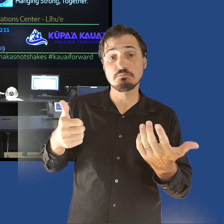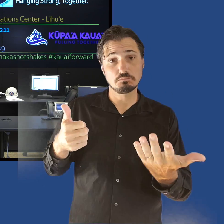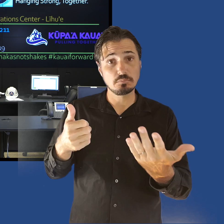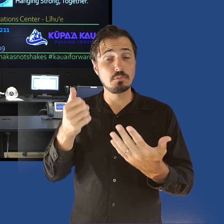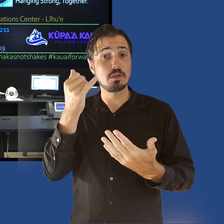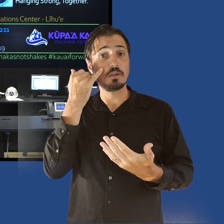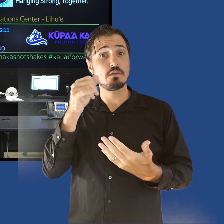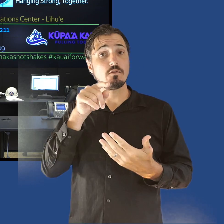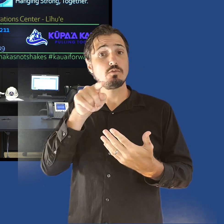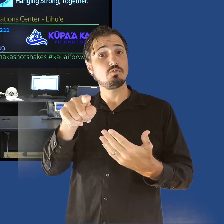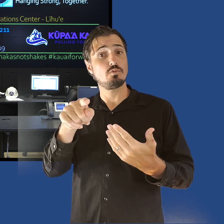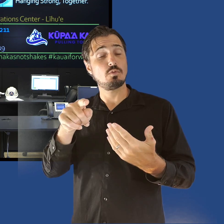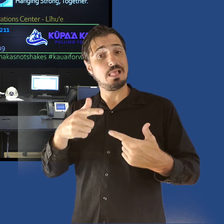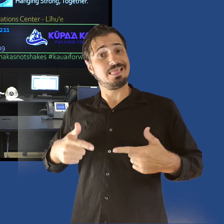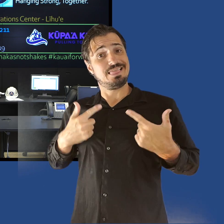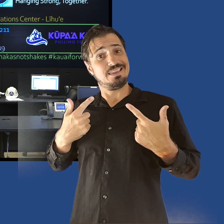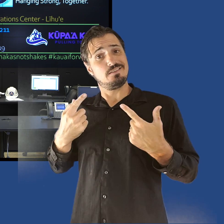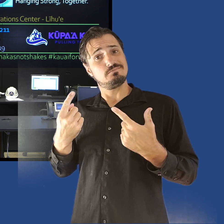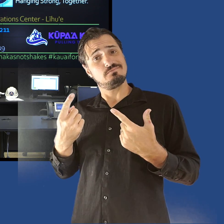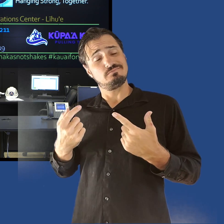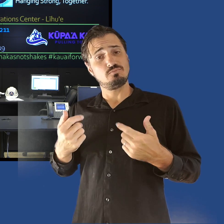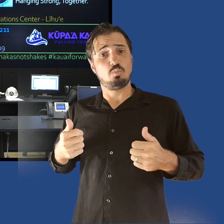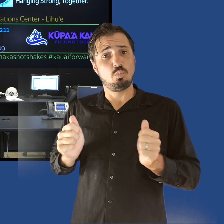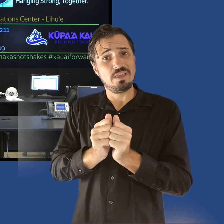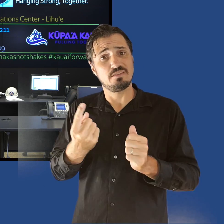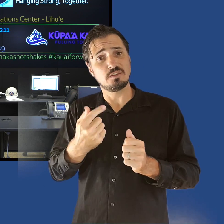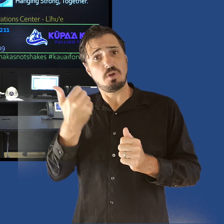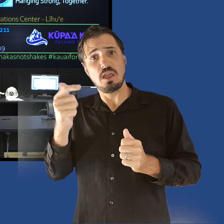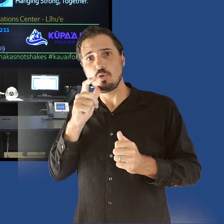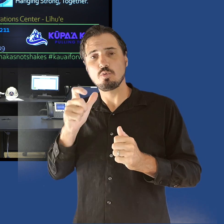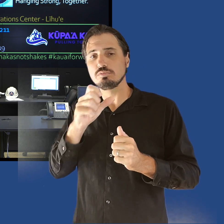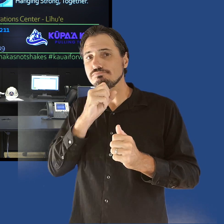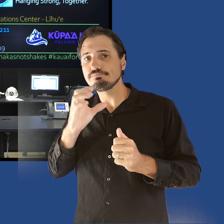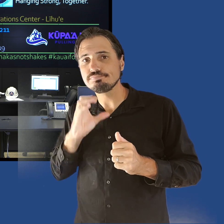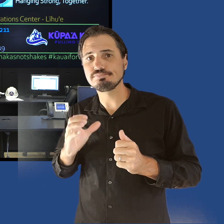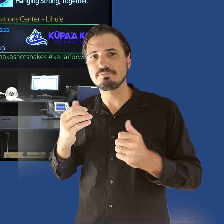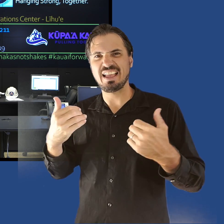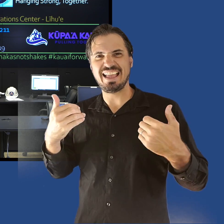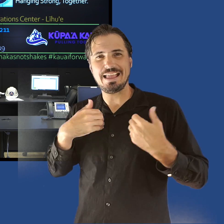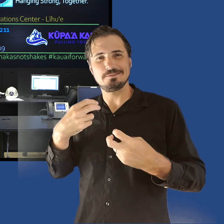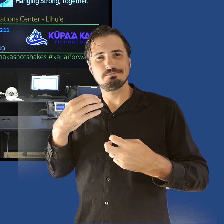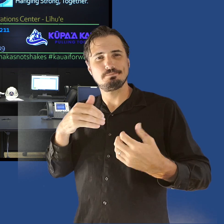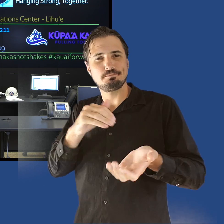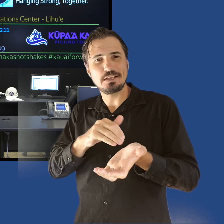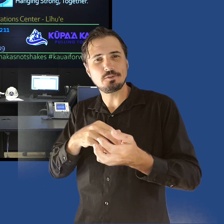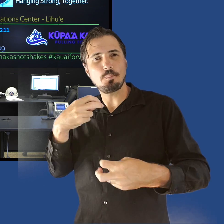especially if they are living with someone with underlying health conditions or with individuals who are elderly.